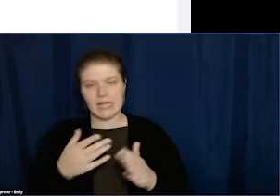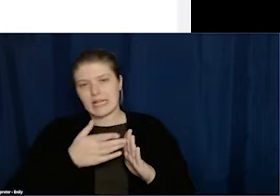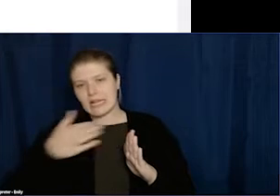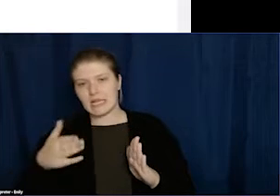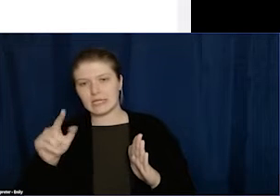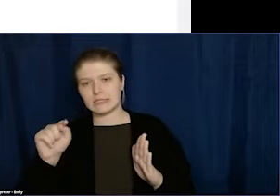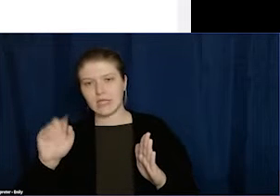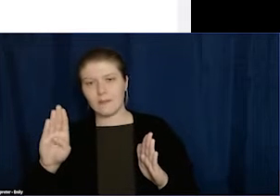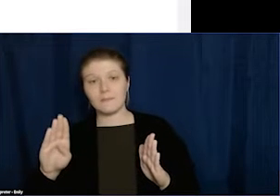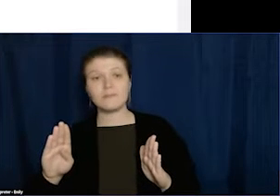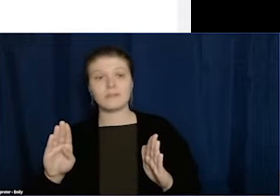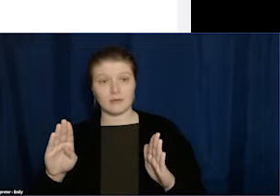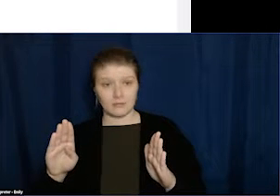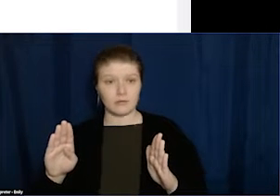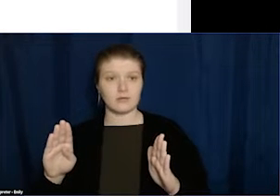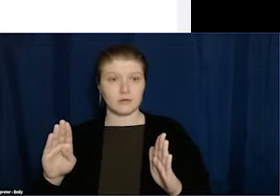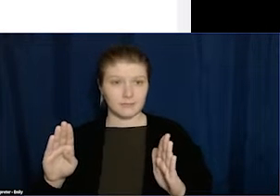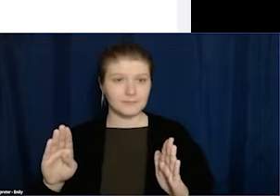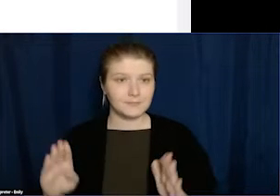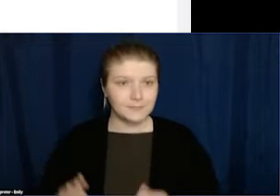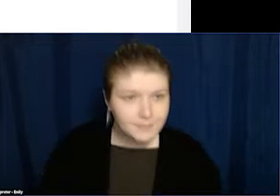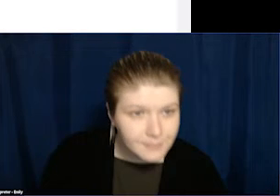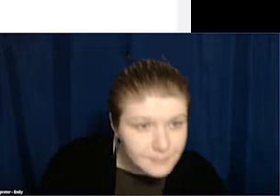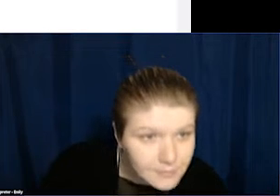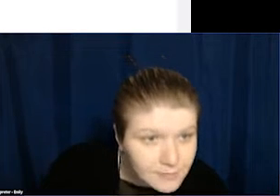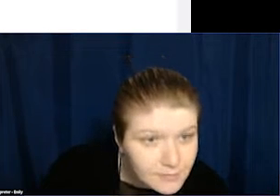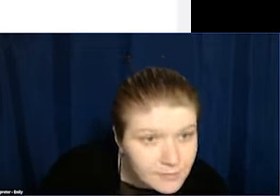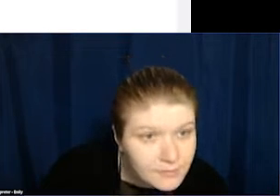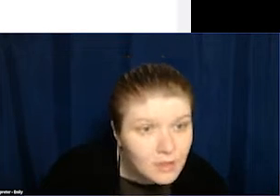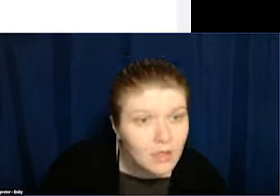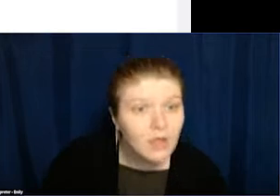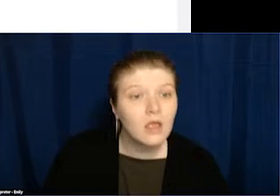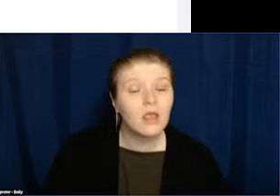So LaTeX users have a lot of problems with headers being recognized and also hidden URLs.